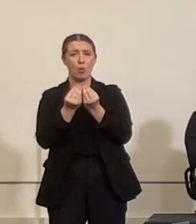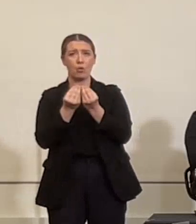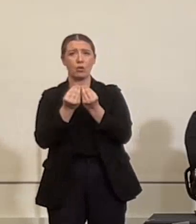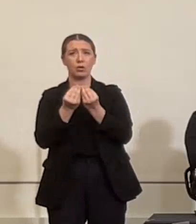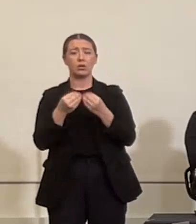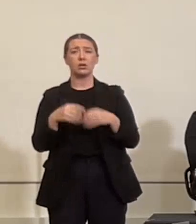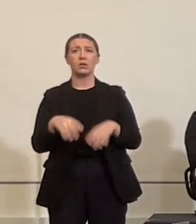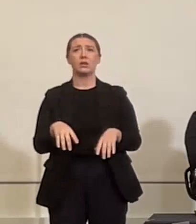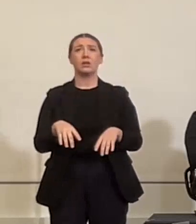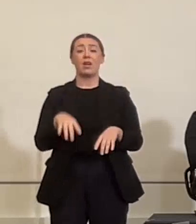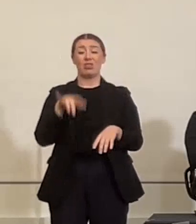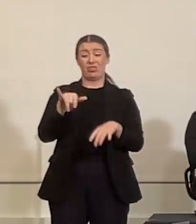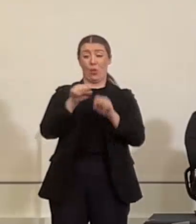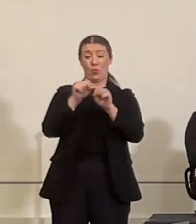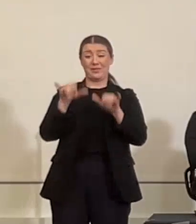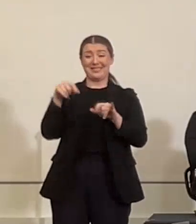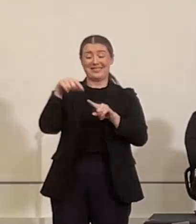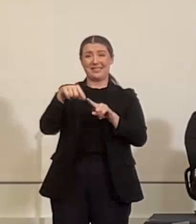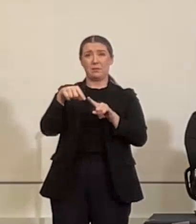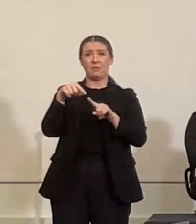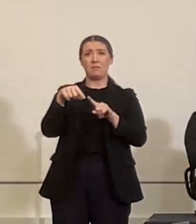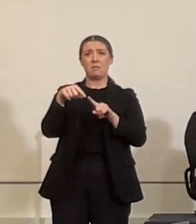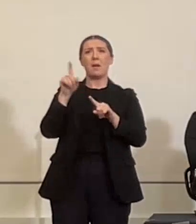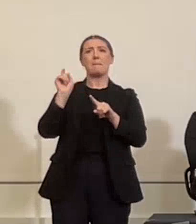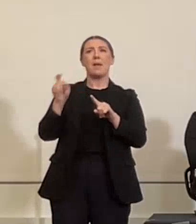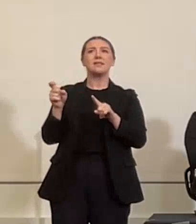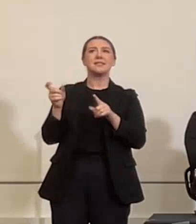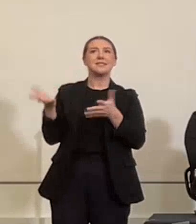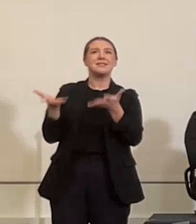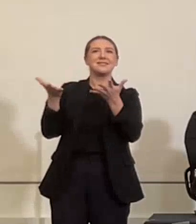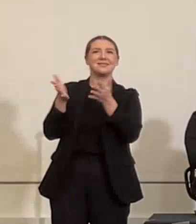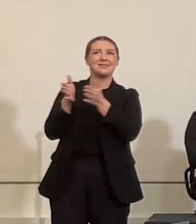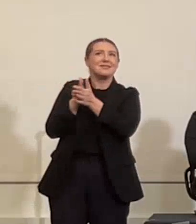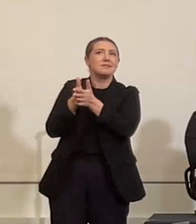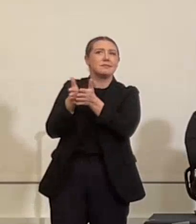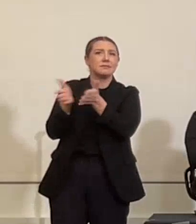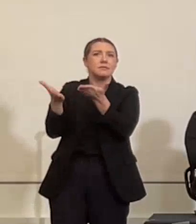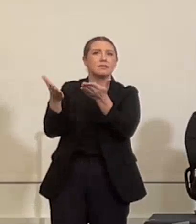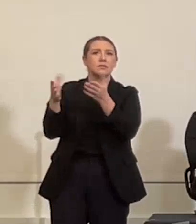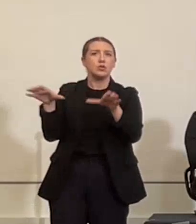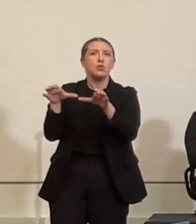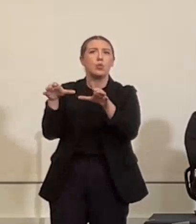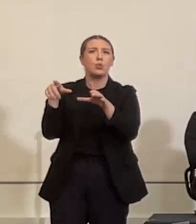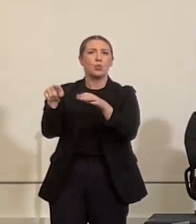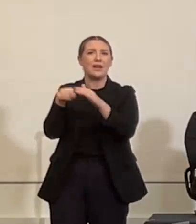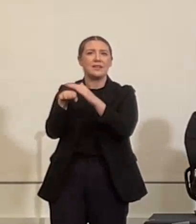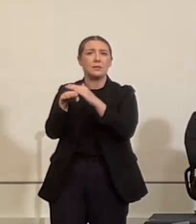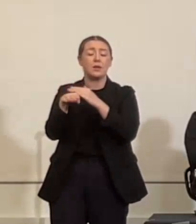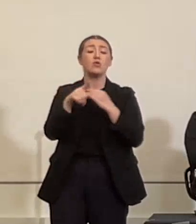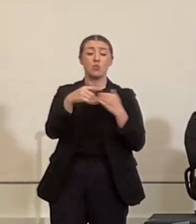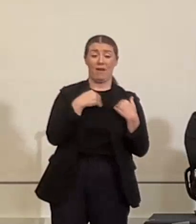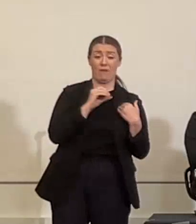be, you know, to incentivize doing accessibility right. You have the right OK Rs and your mid level manager will try